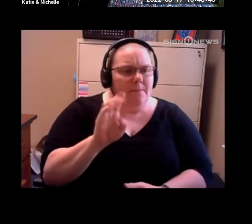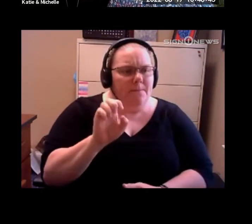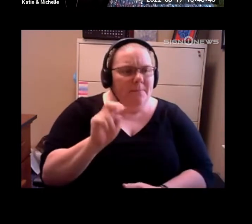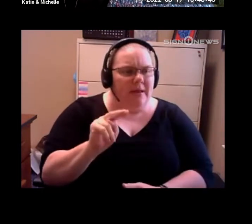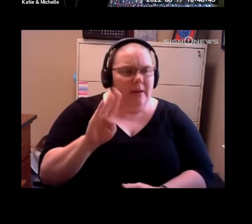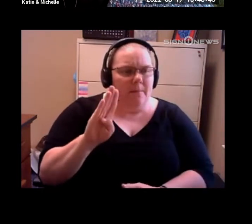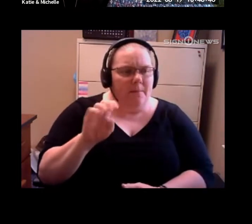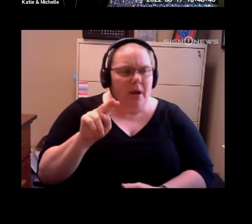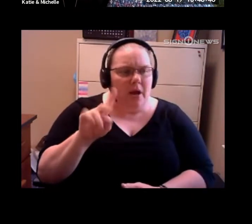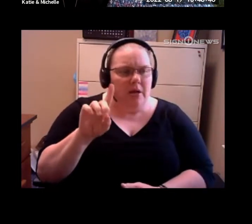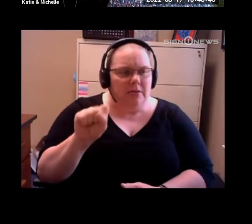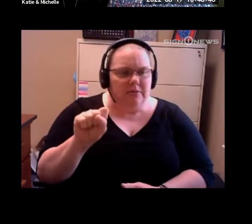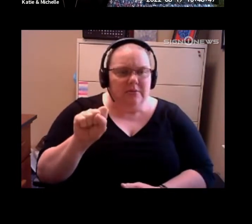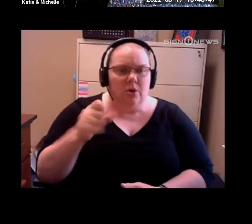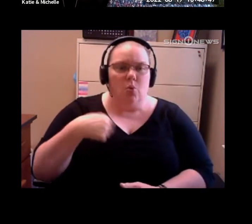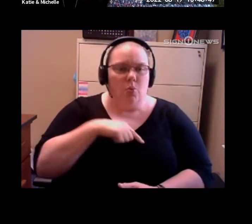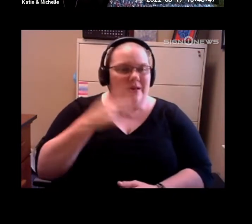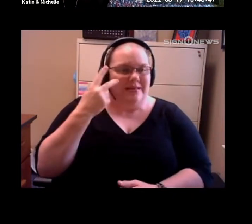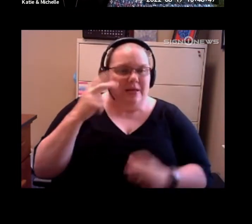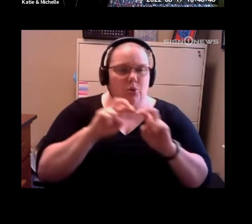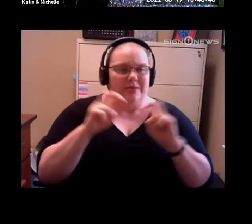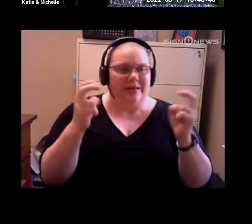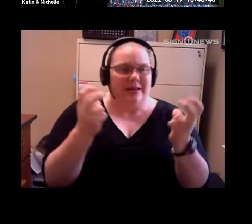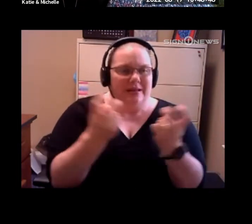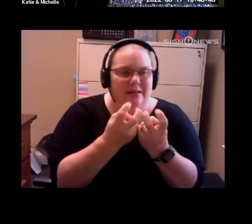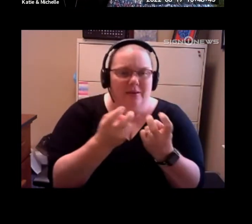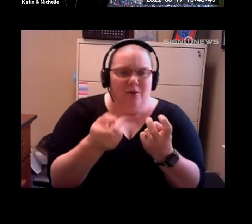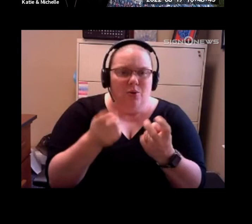hi guys we see y'all sitting around the table where where are y'all from